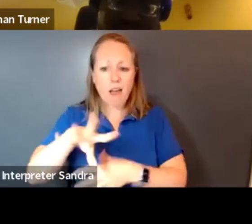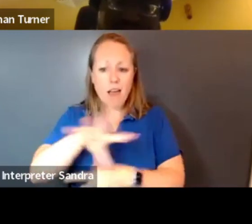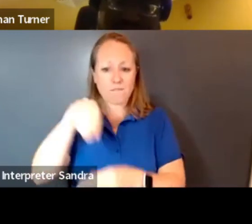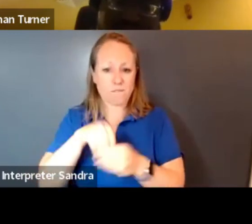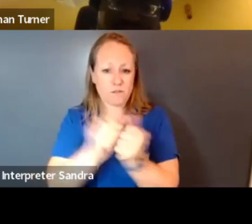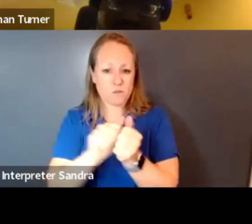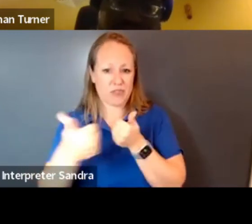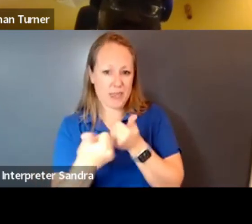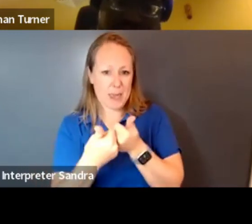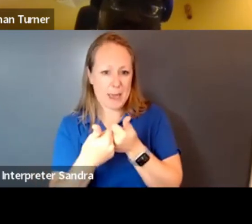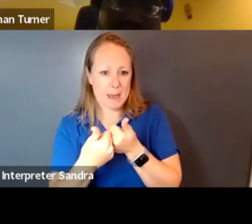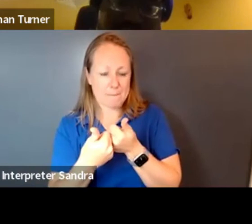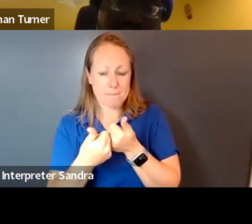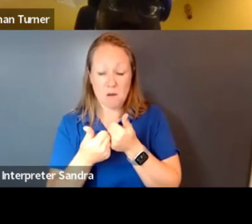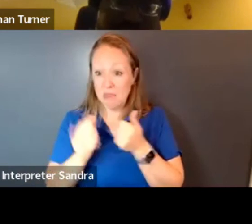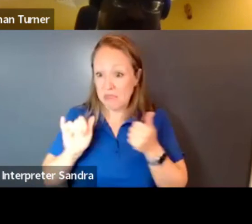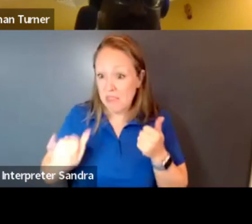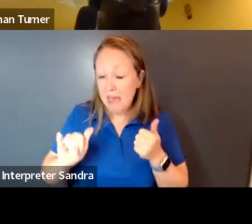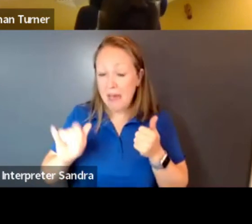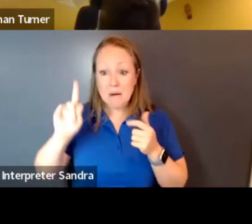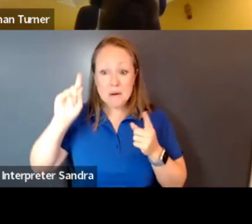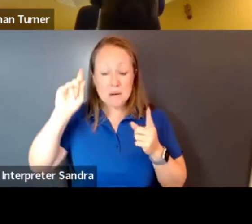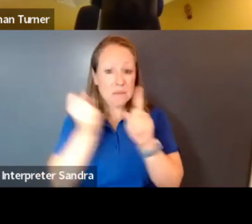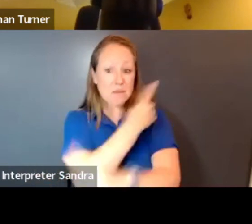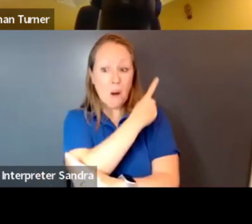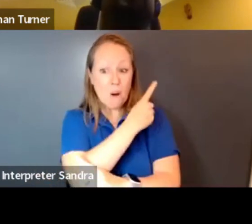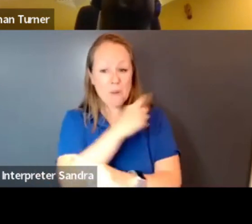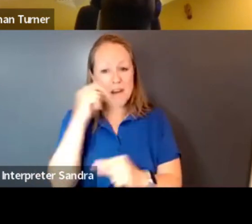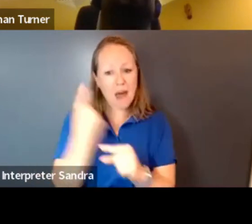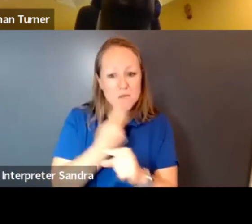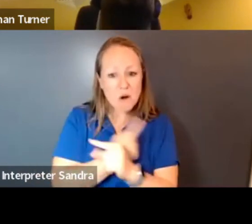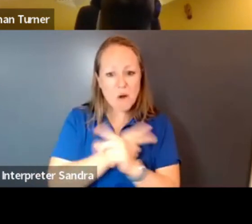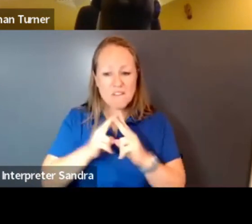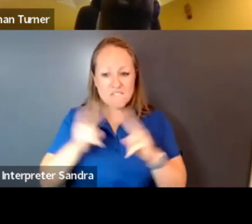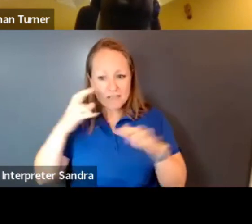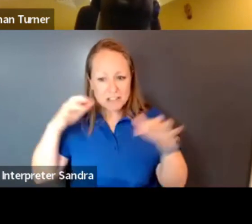would be wildly inappropriate, it would be shocking, like, it's absurd. And I think it's the